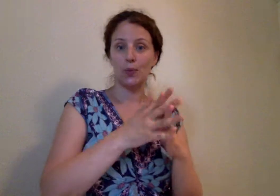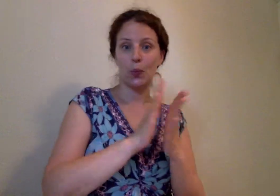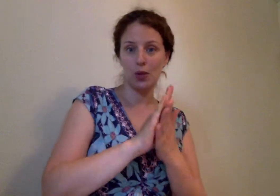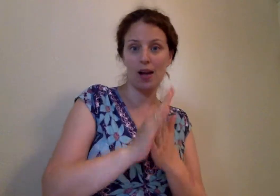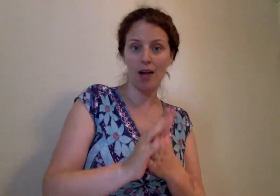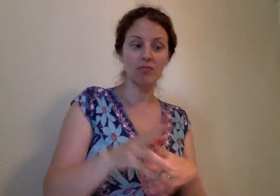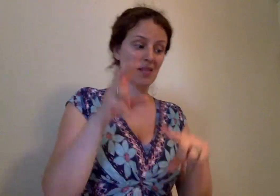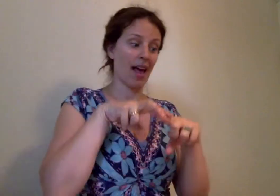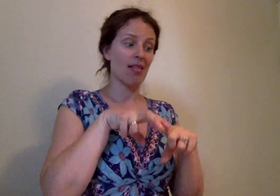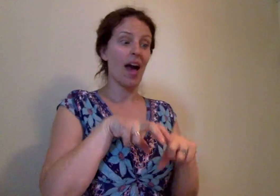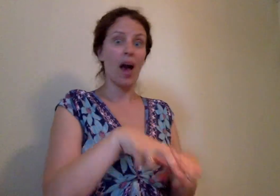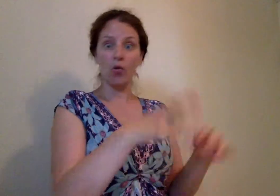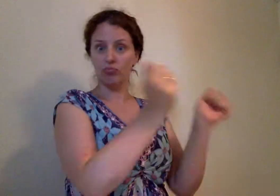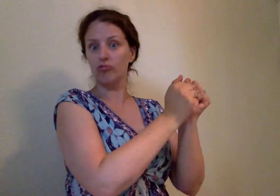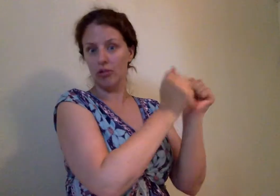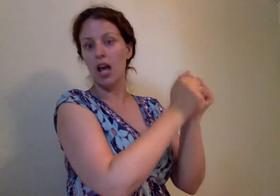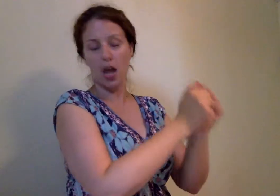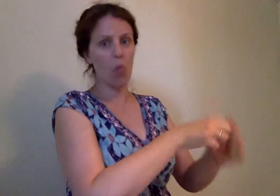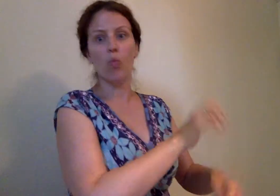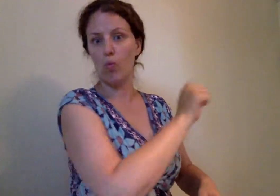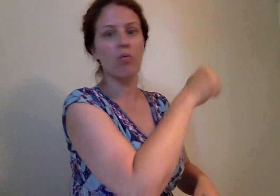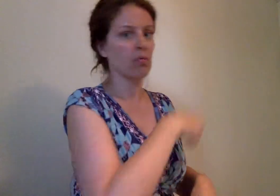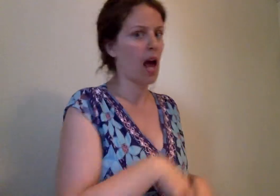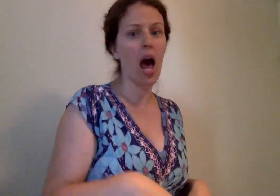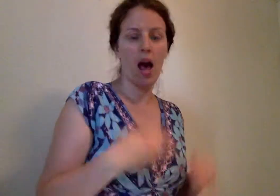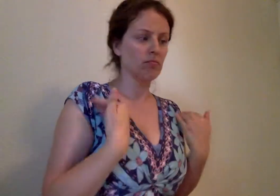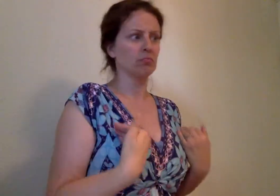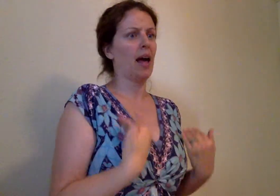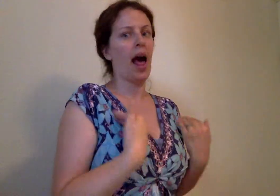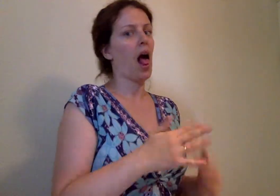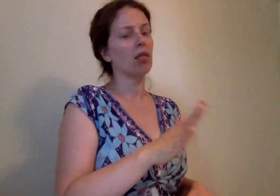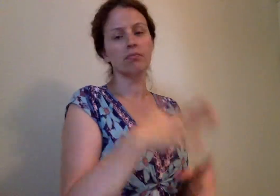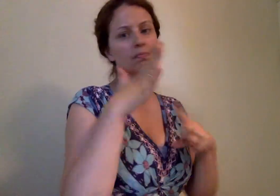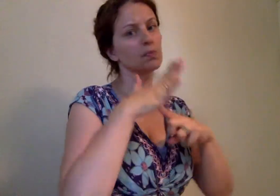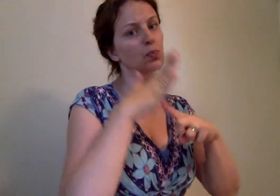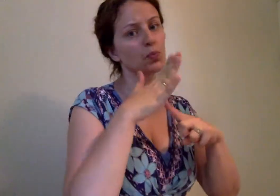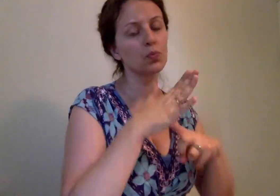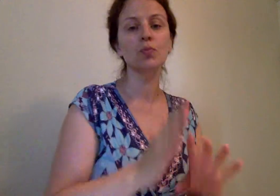Mr Woodhouse sat their agreeing. "Oh yes health is important."